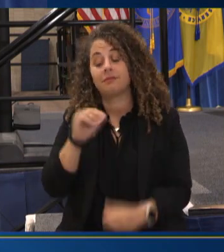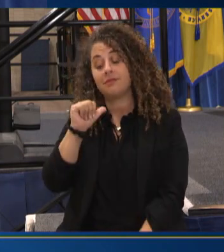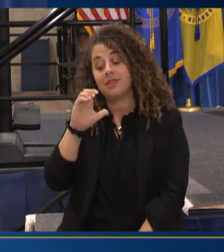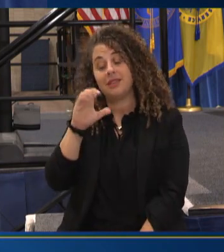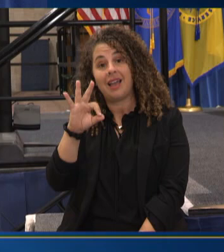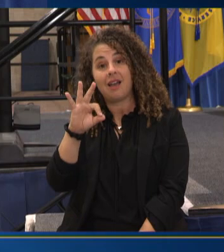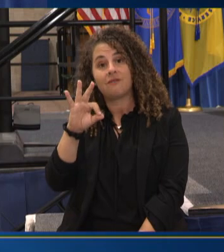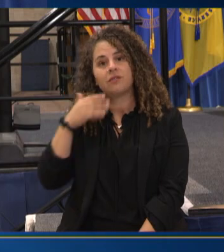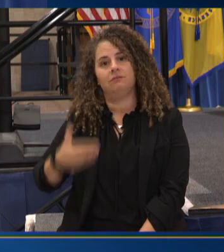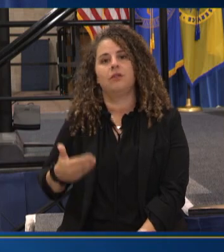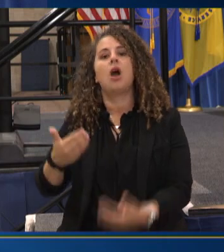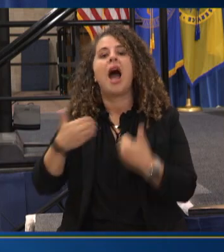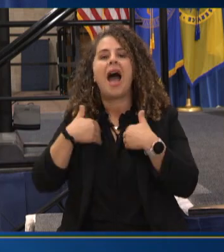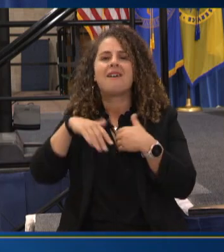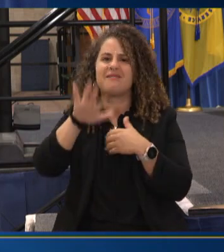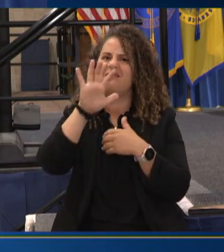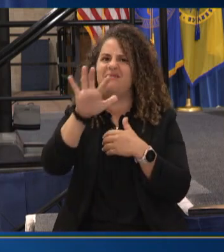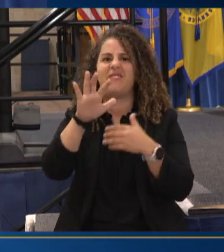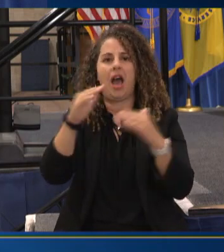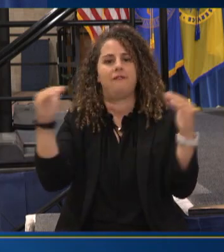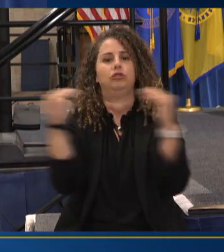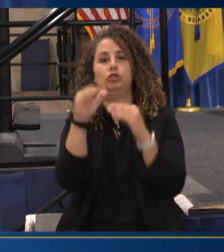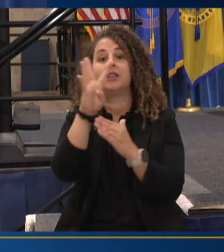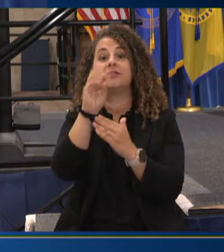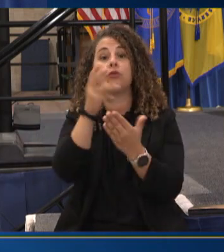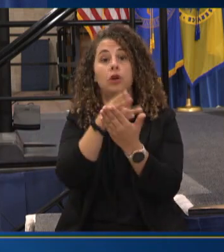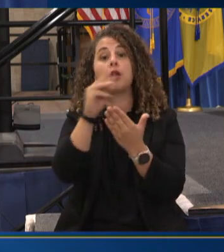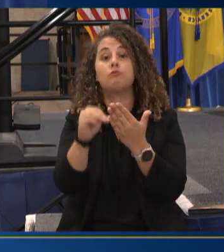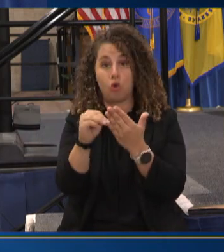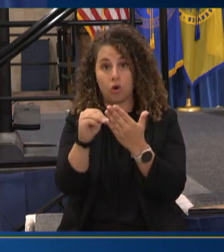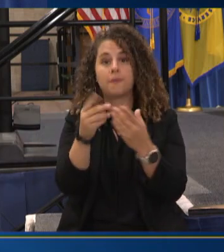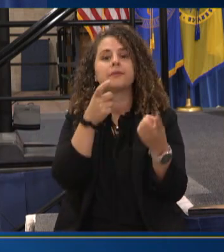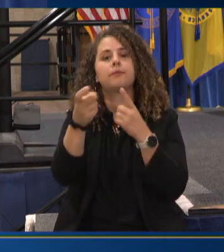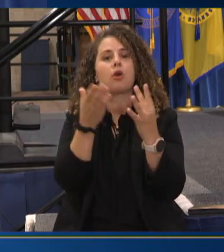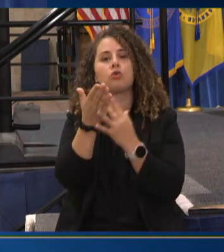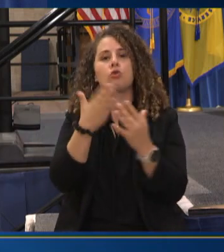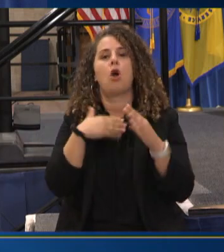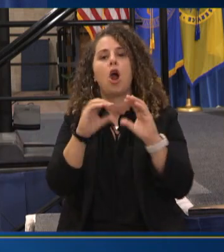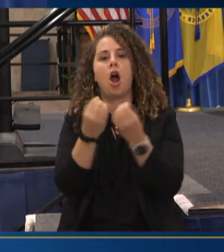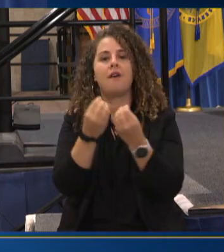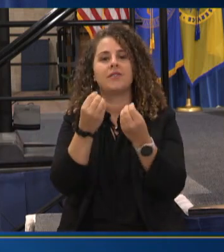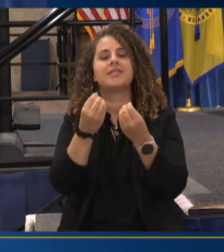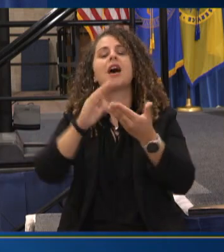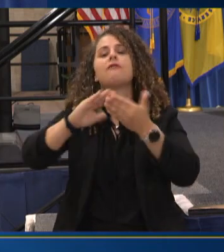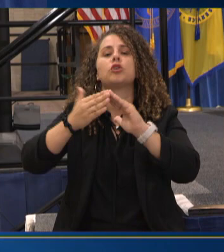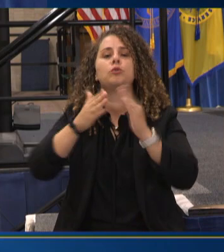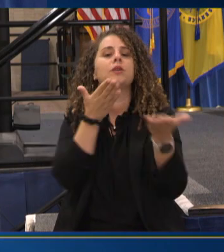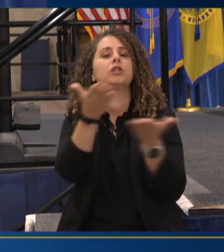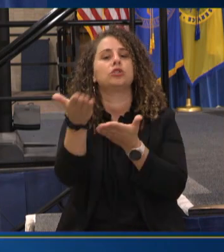We have five justice 40 programs that are managed through our office of community services.